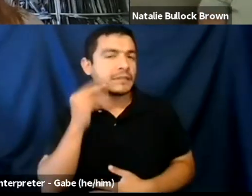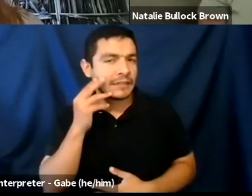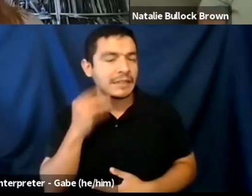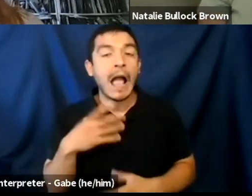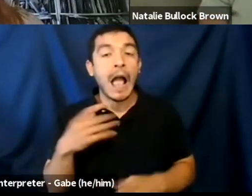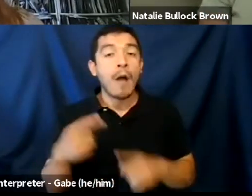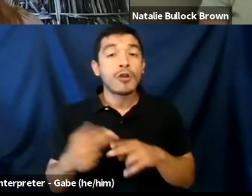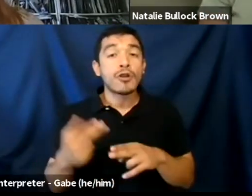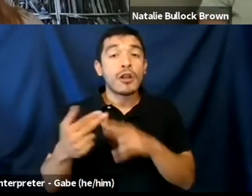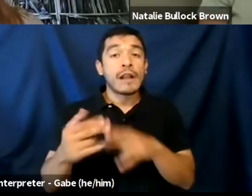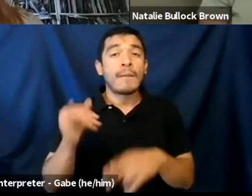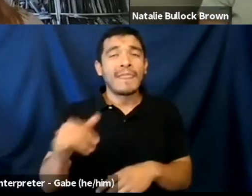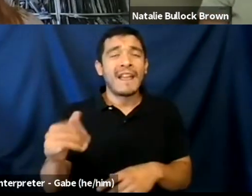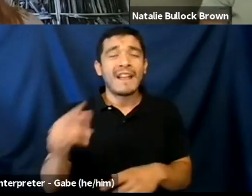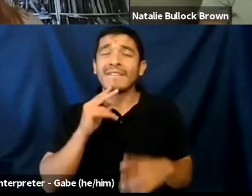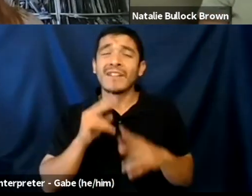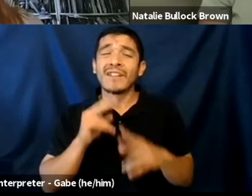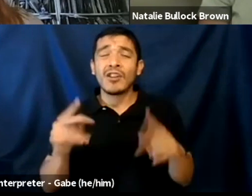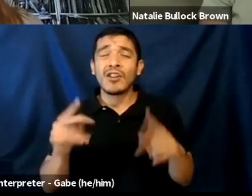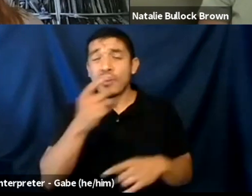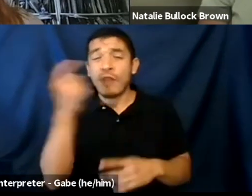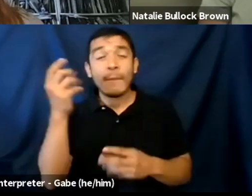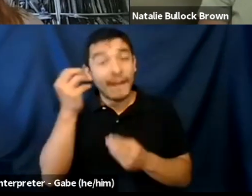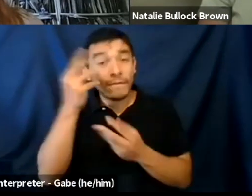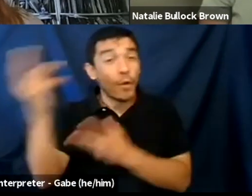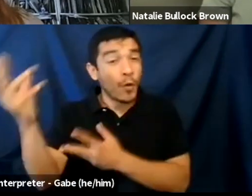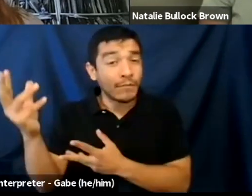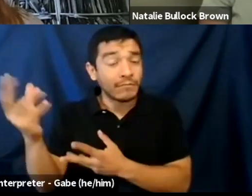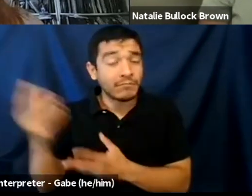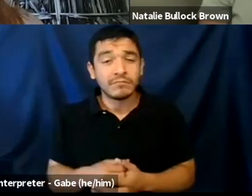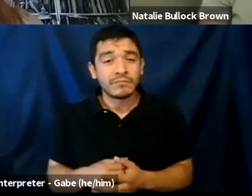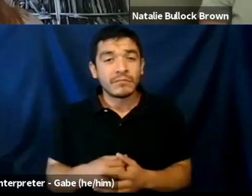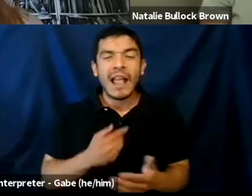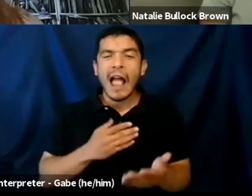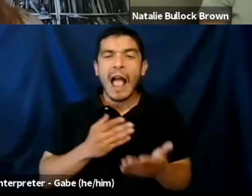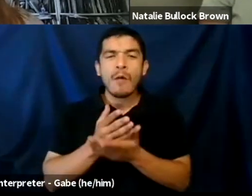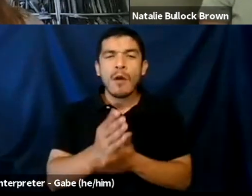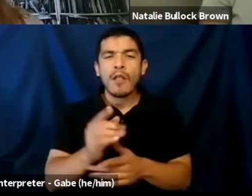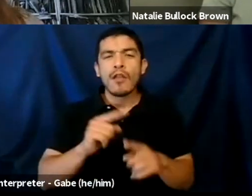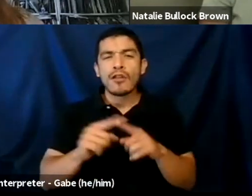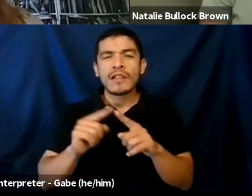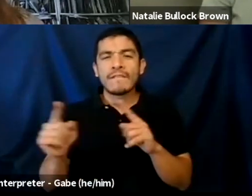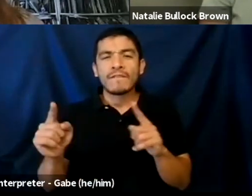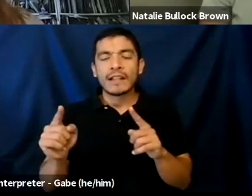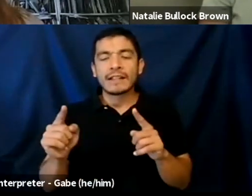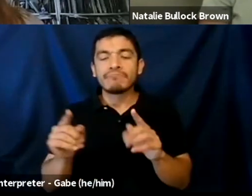it was perhaps like very trauma-informed. I went through several ups and downs throughout that whole process,